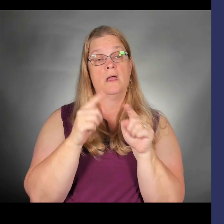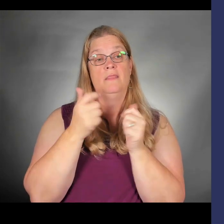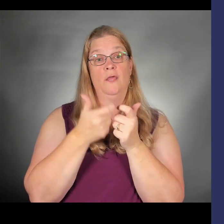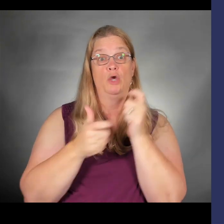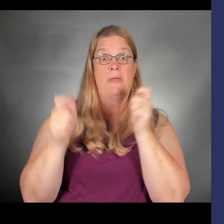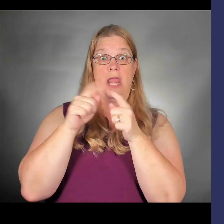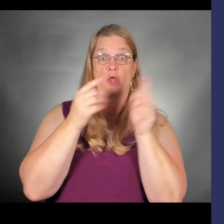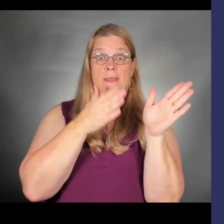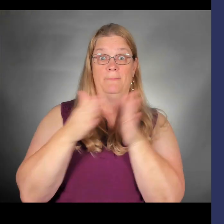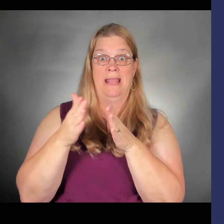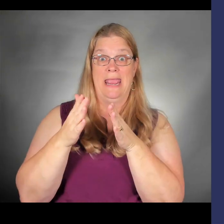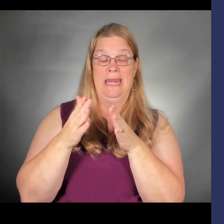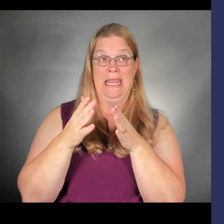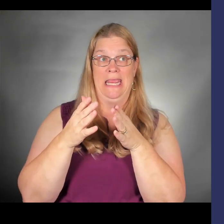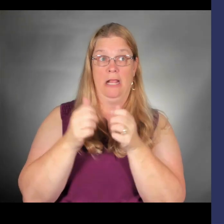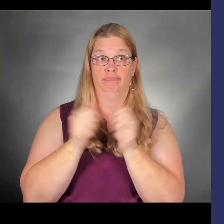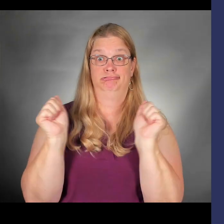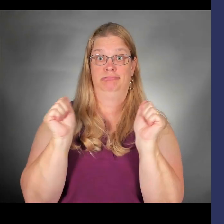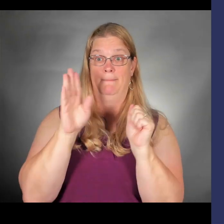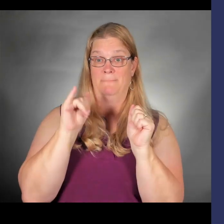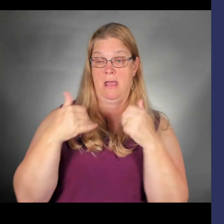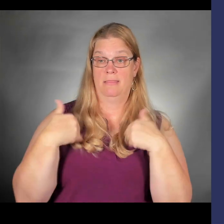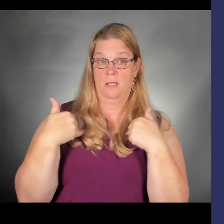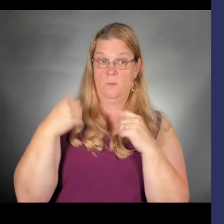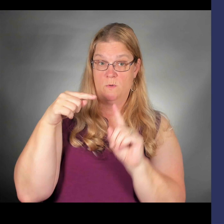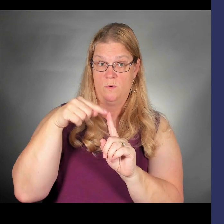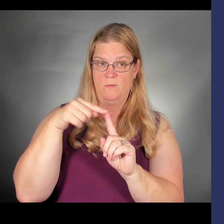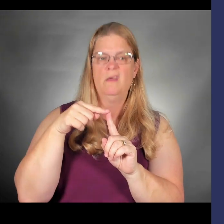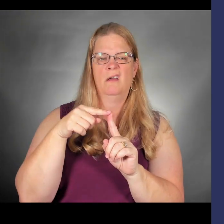Meaning the greater the planning revealed by the youth,